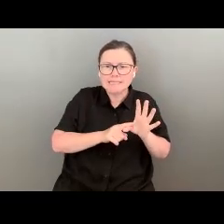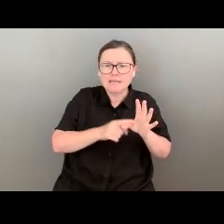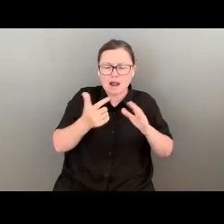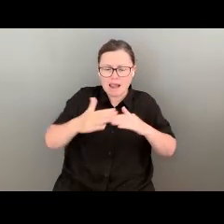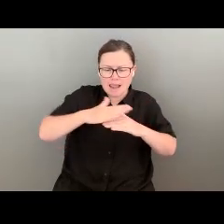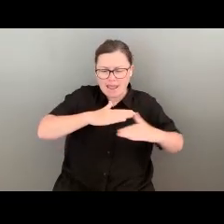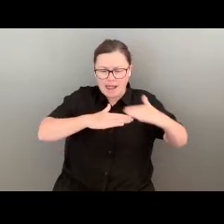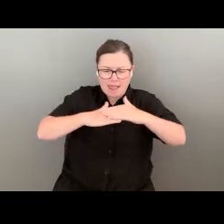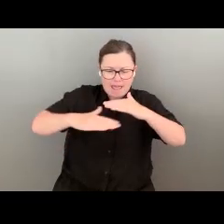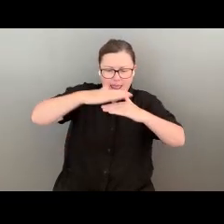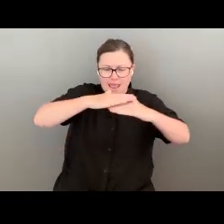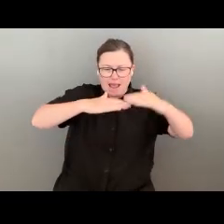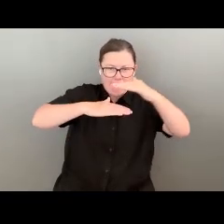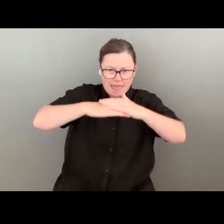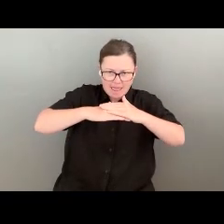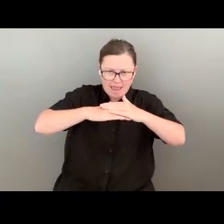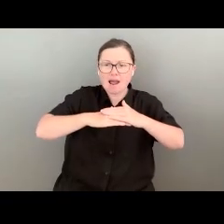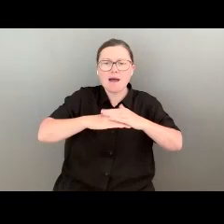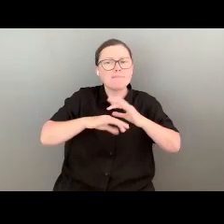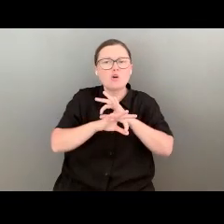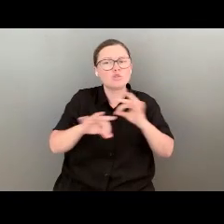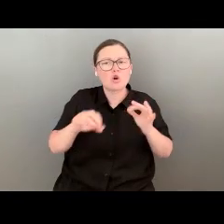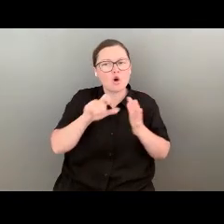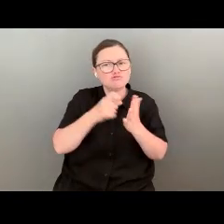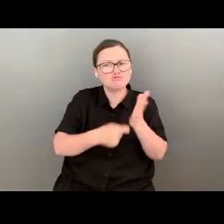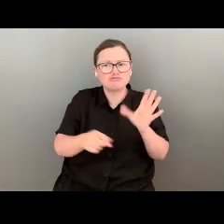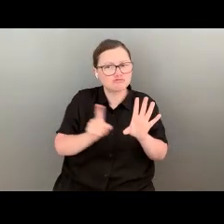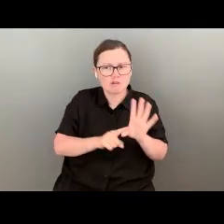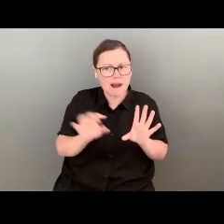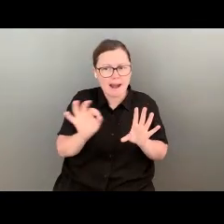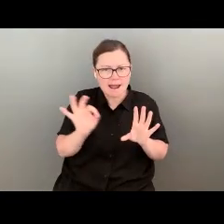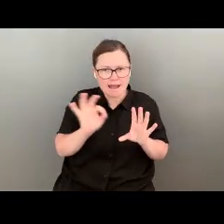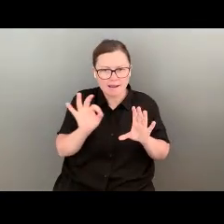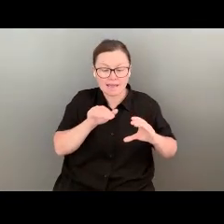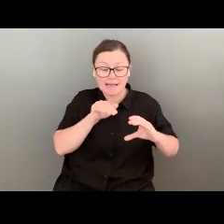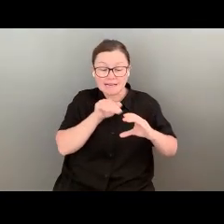The custard. The filling needs to be slightly moist but not soggy.